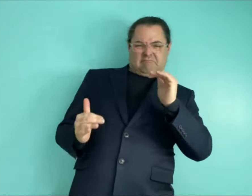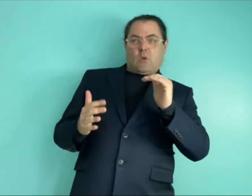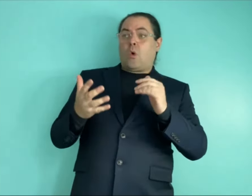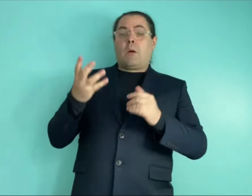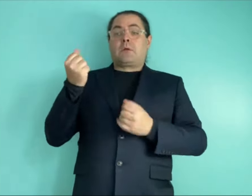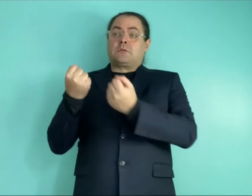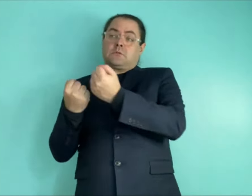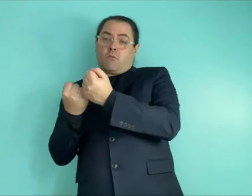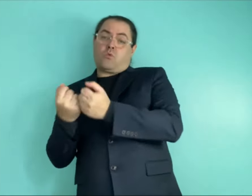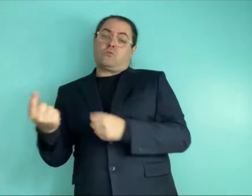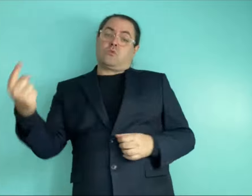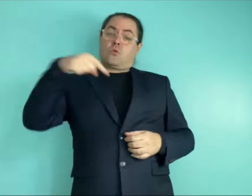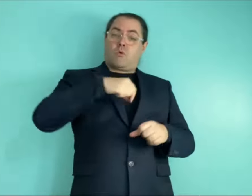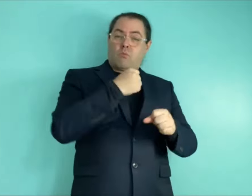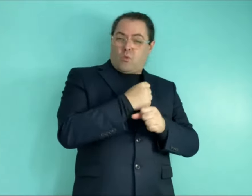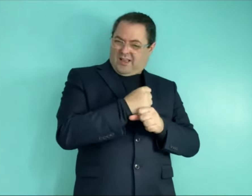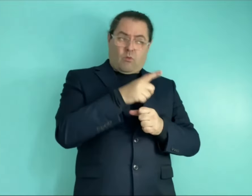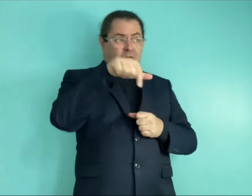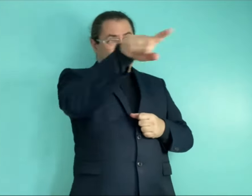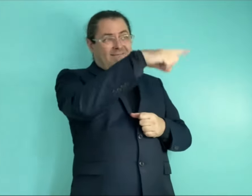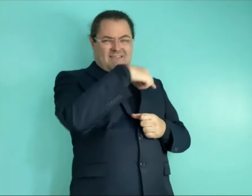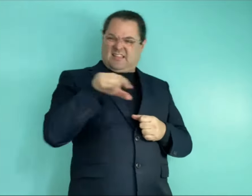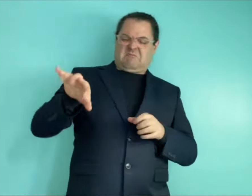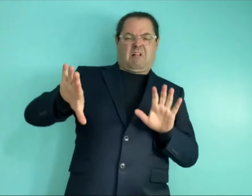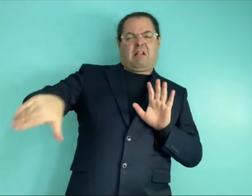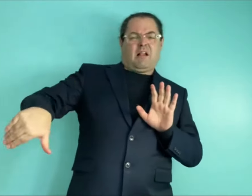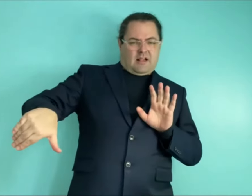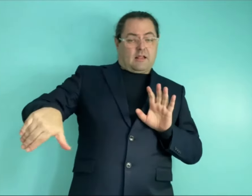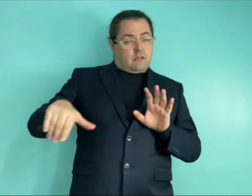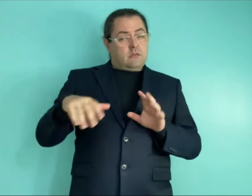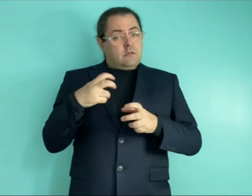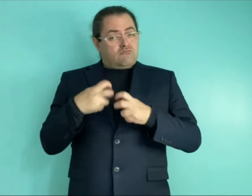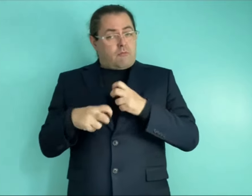everyone else. But because of this member states are required.